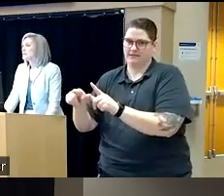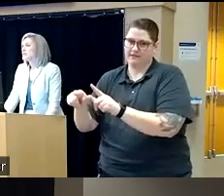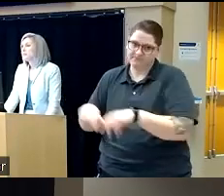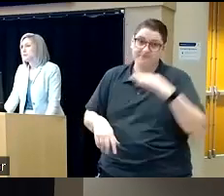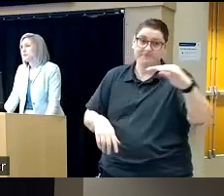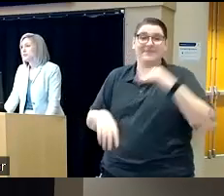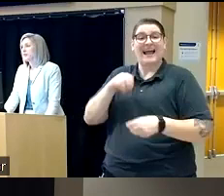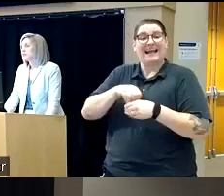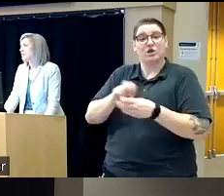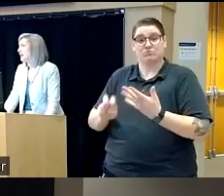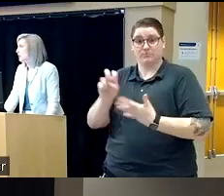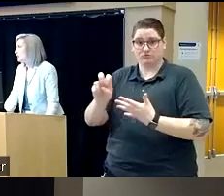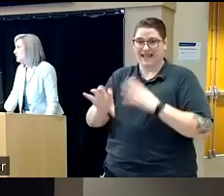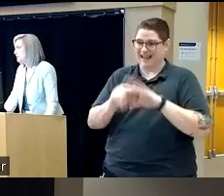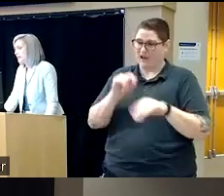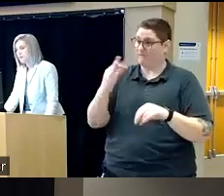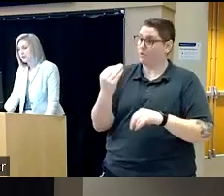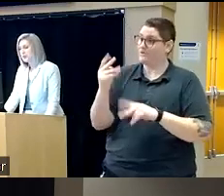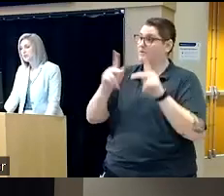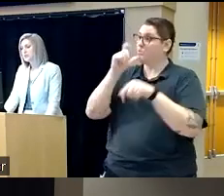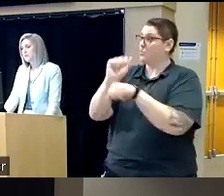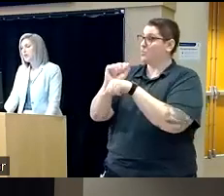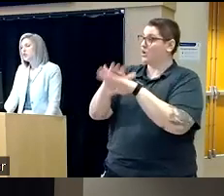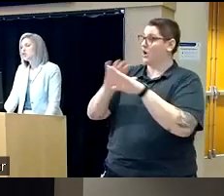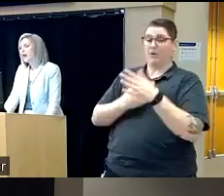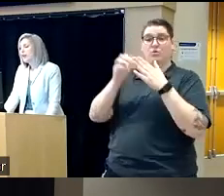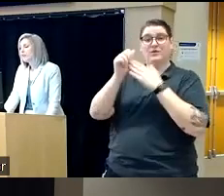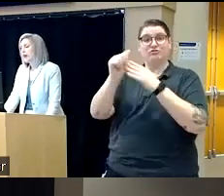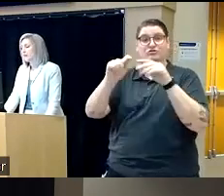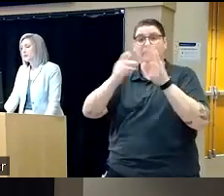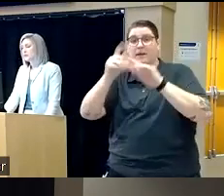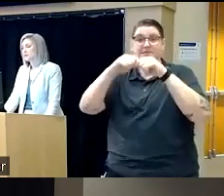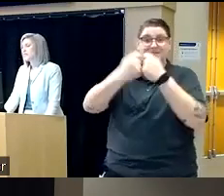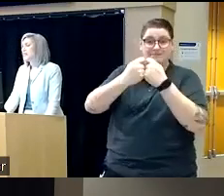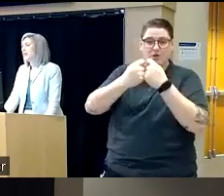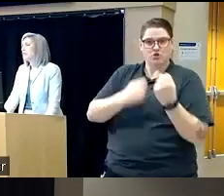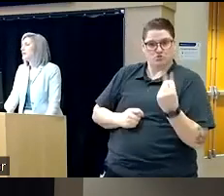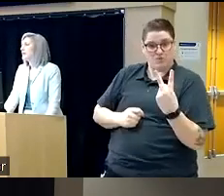of the 14 people that serve on our leadership and operations team 12 out of those 14 have